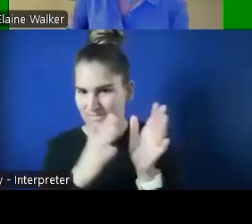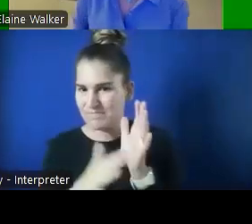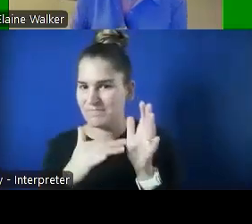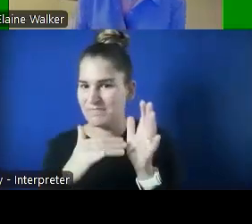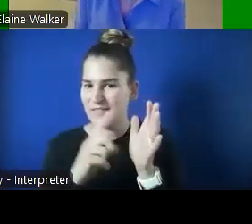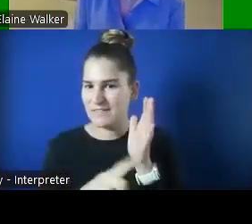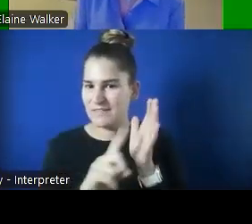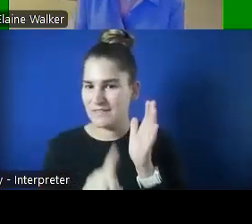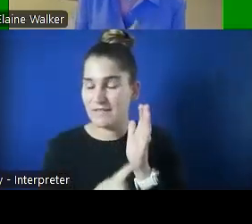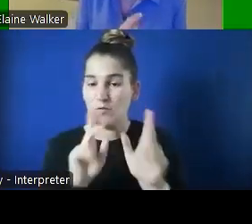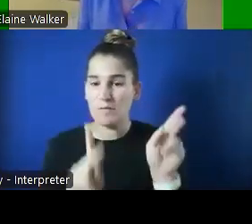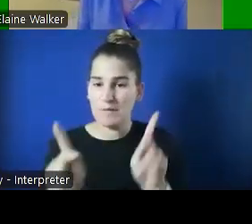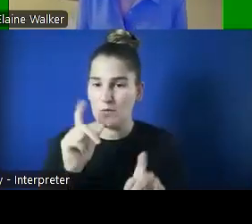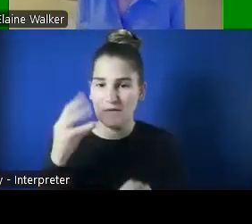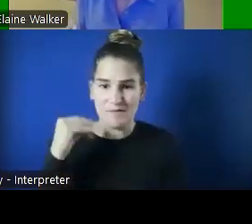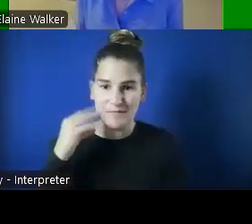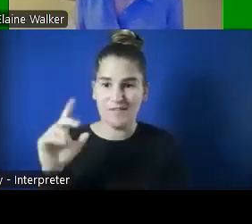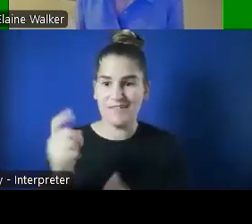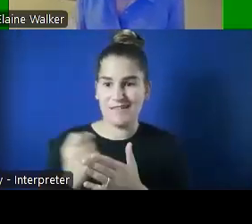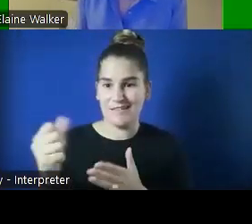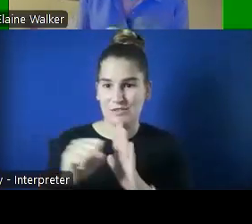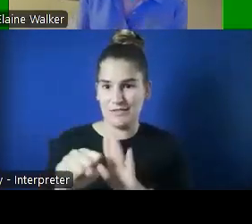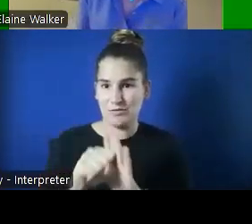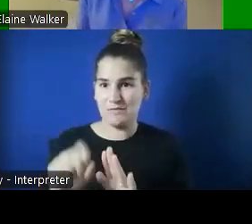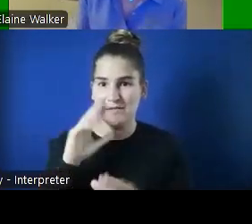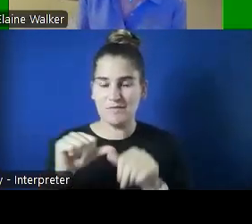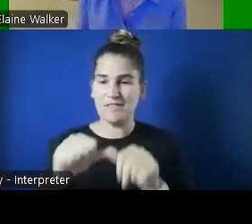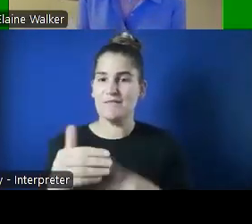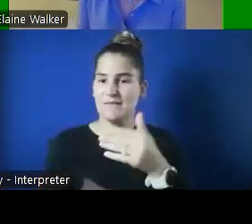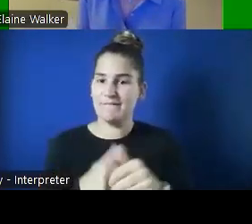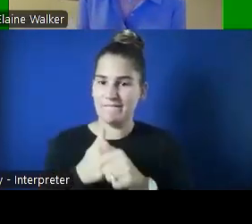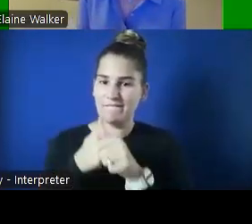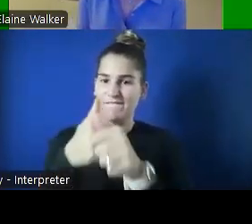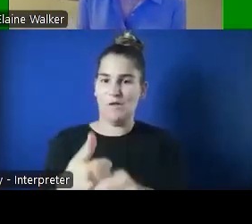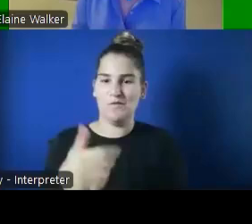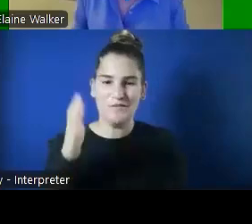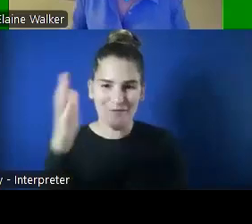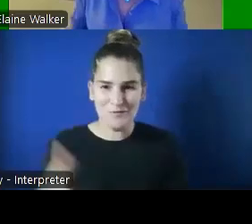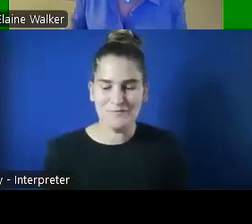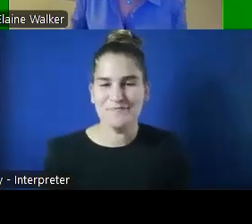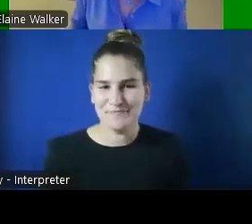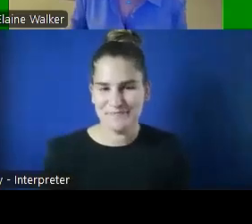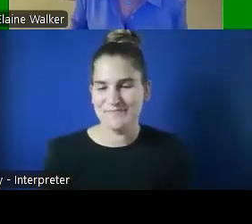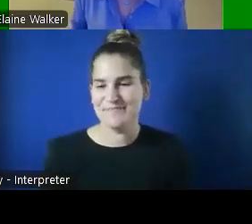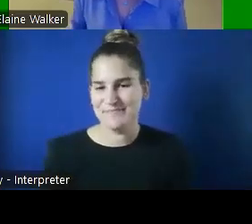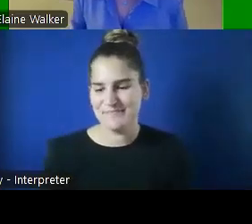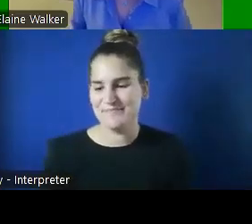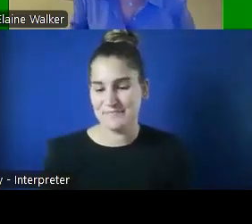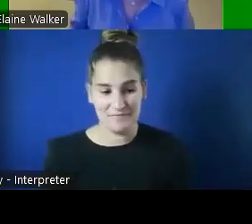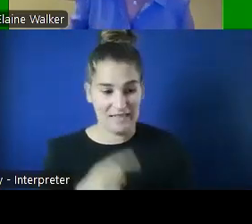with deletion syndromes as we continue to follow them in the future and I think I'll stop right